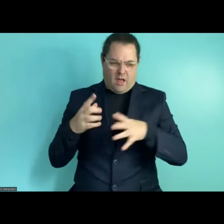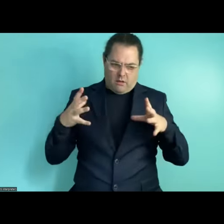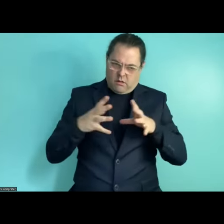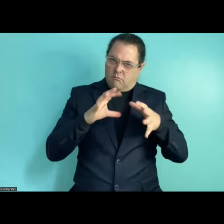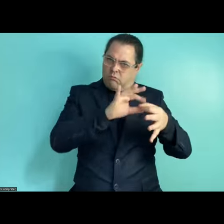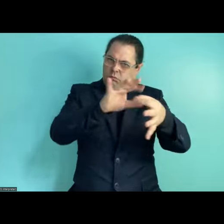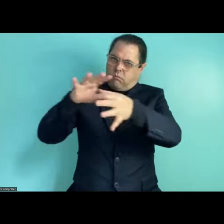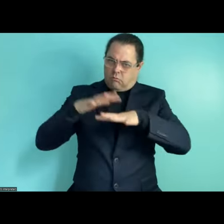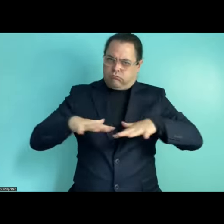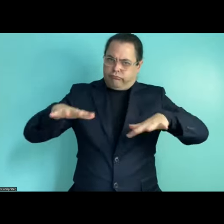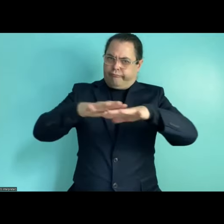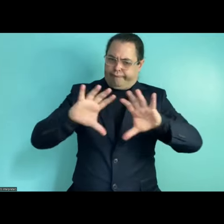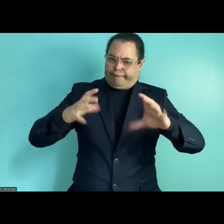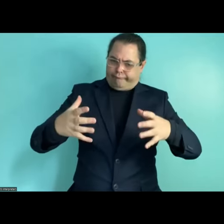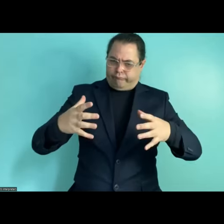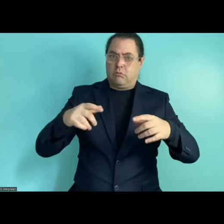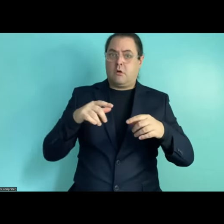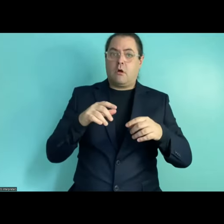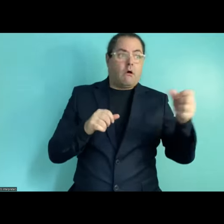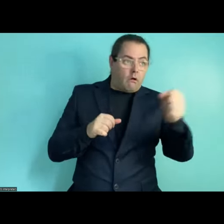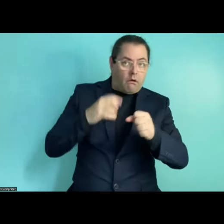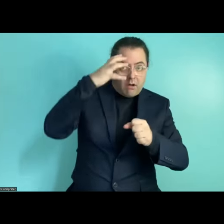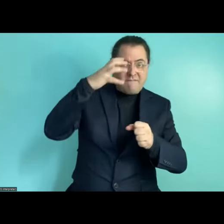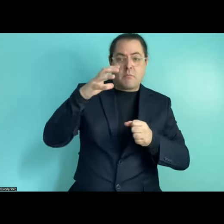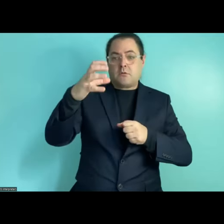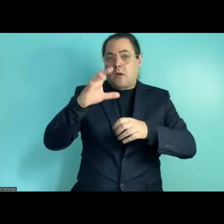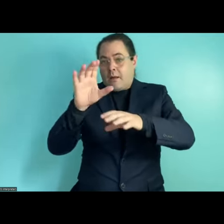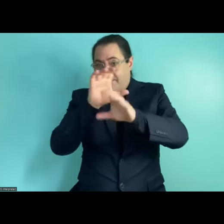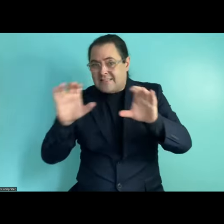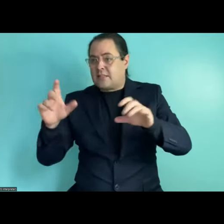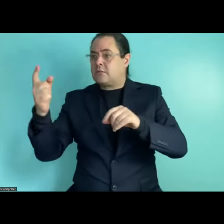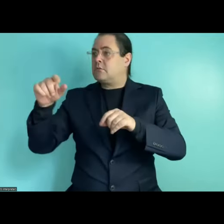if you make an environment and ecosystem which is inclusive person with disability